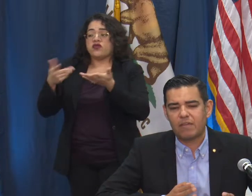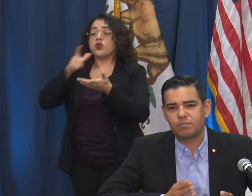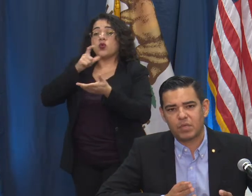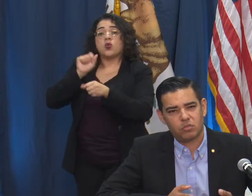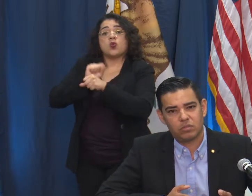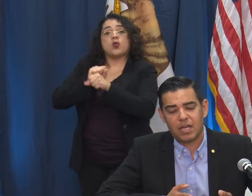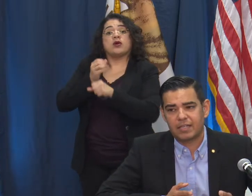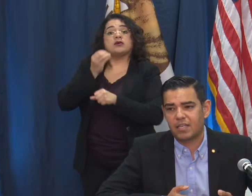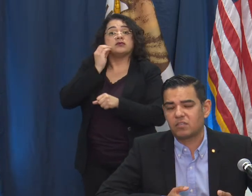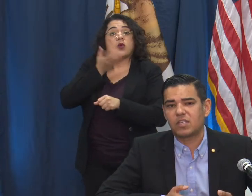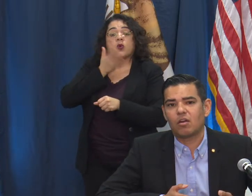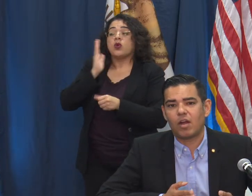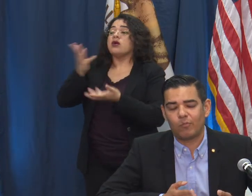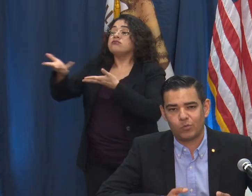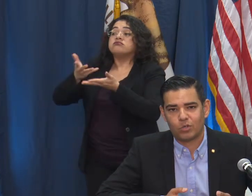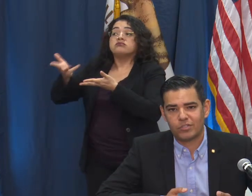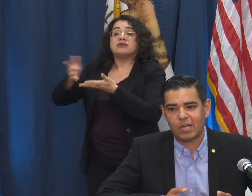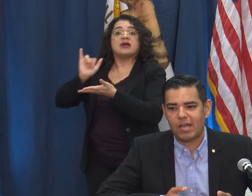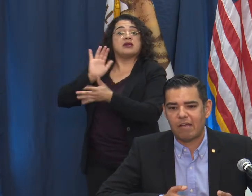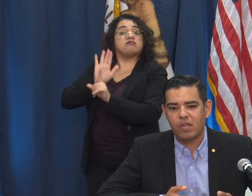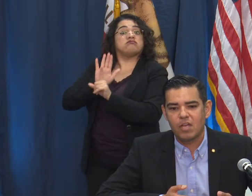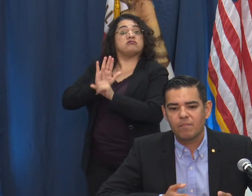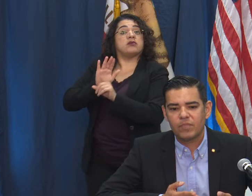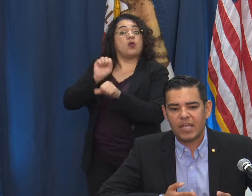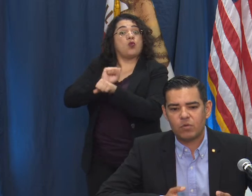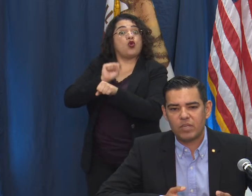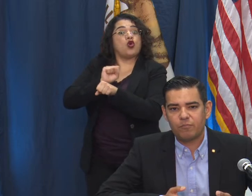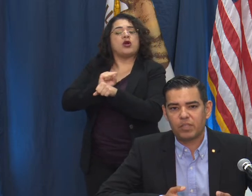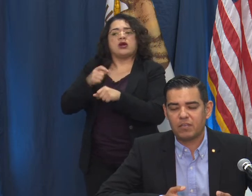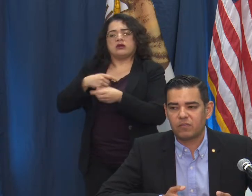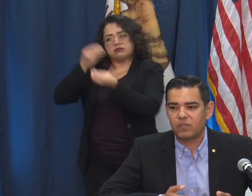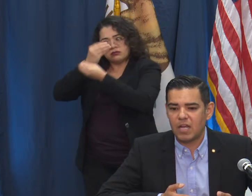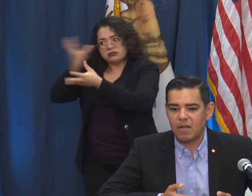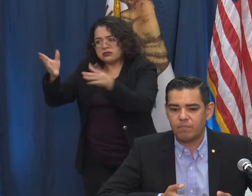have special kits that our outreach workers now have and we have placed